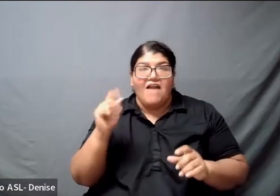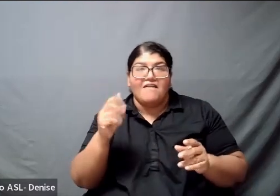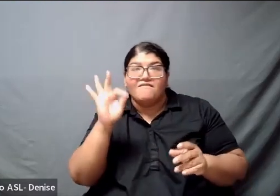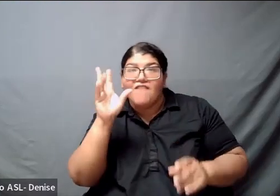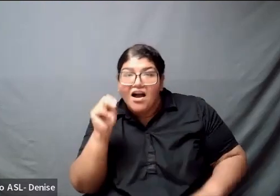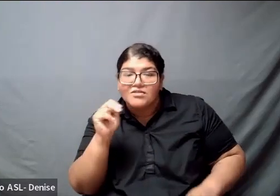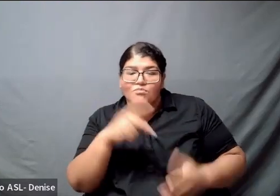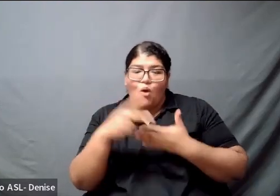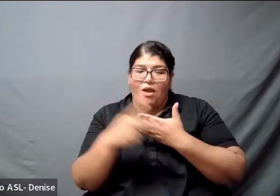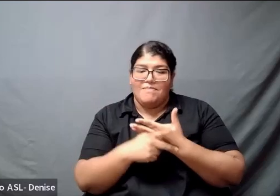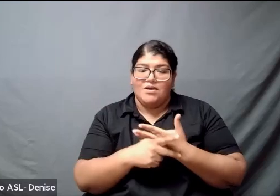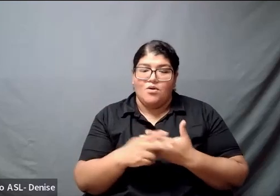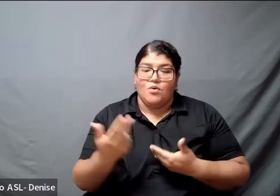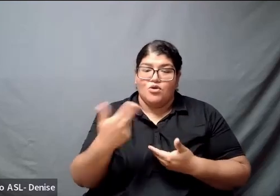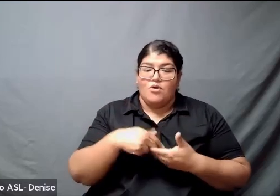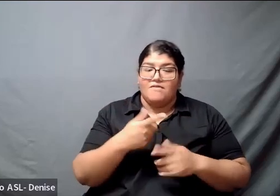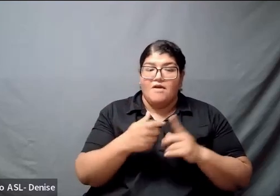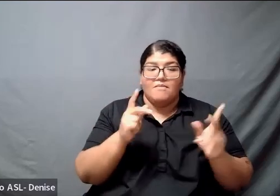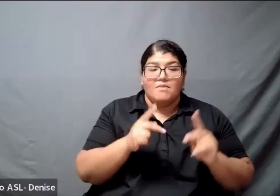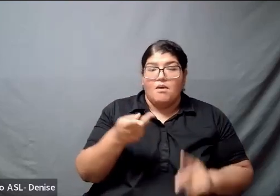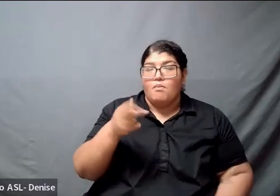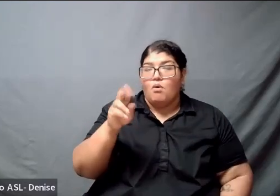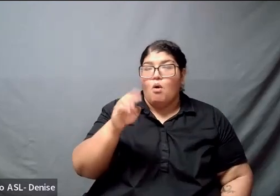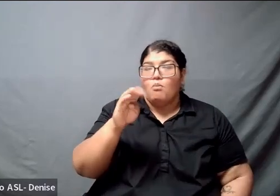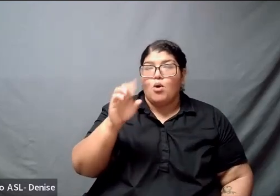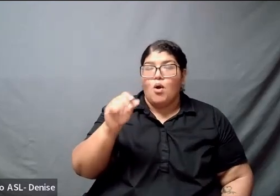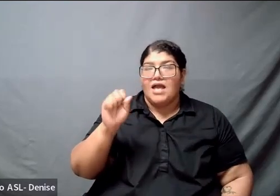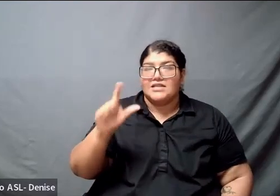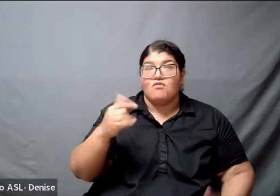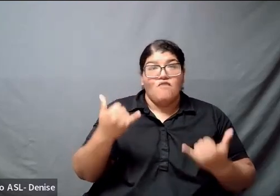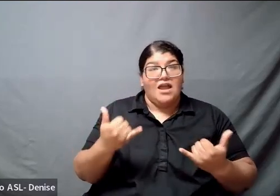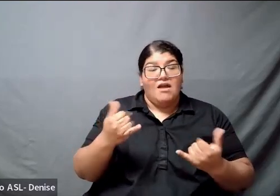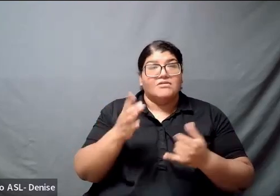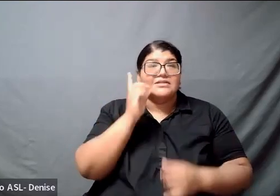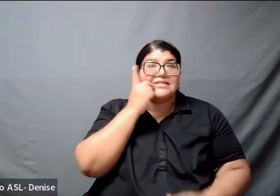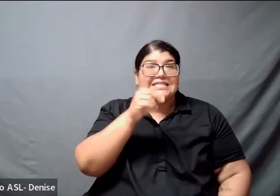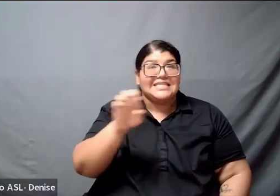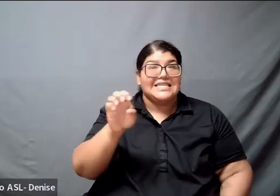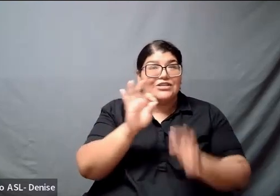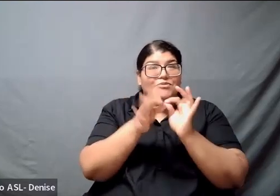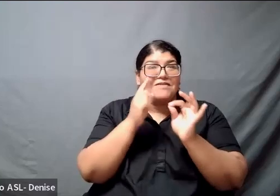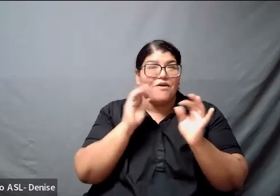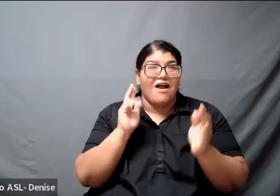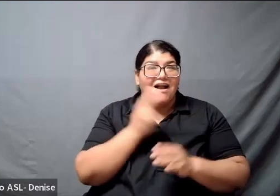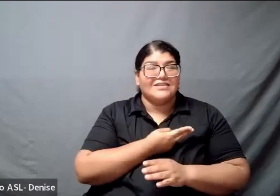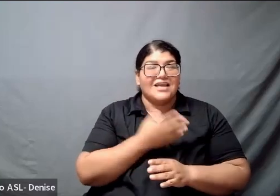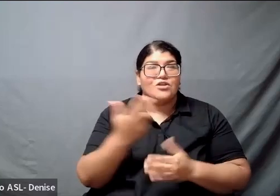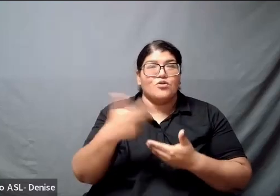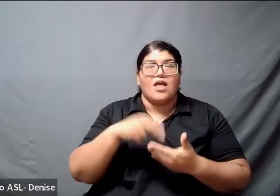We are joined today by our friends from Pro Bono ASL right now. We have Dee interpreting for us, and we'll be joined later by Natanael.